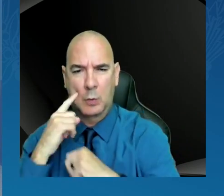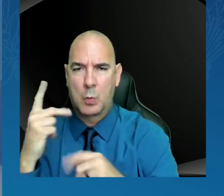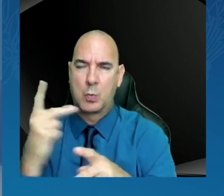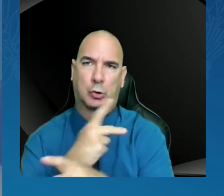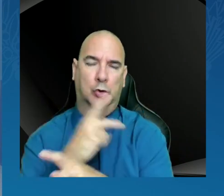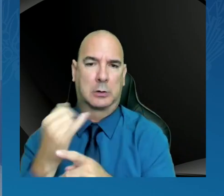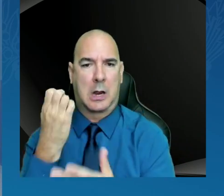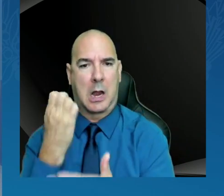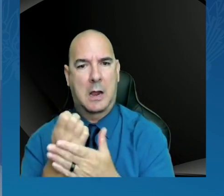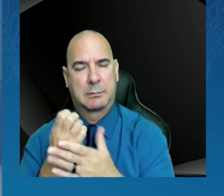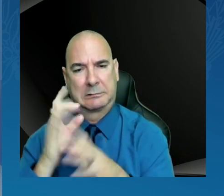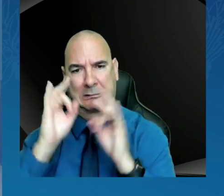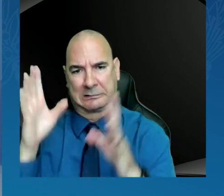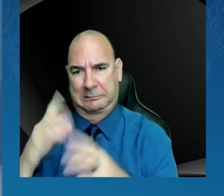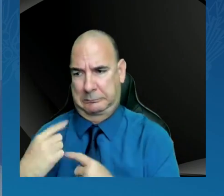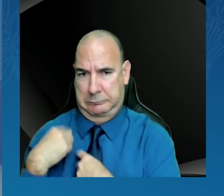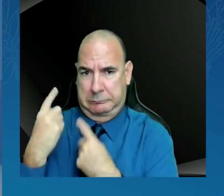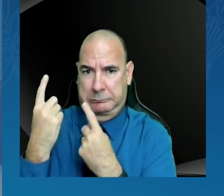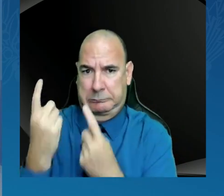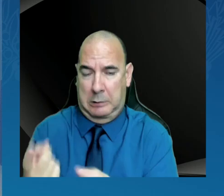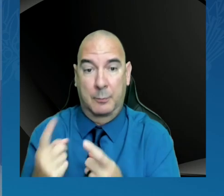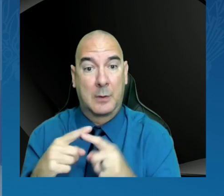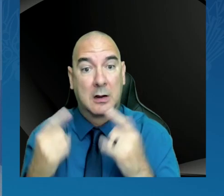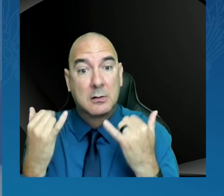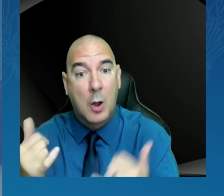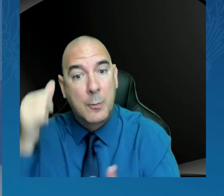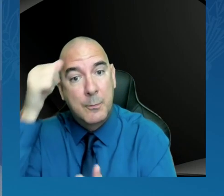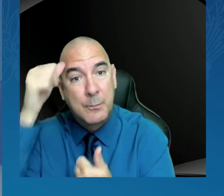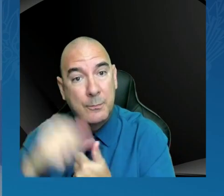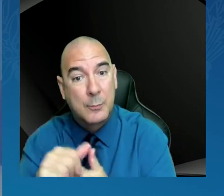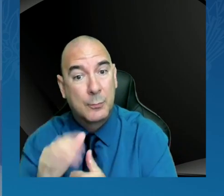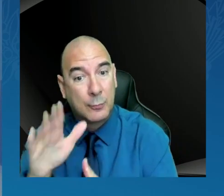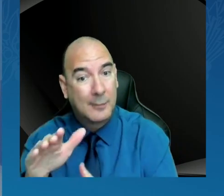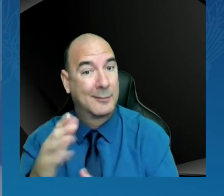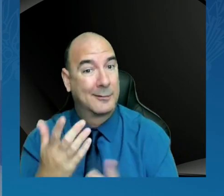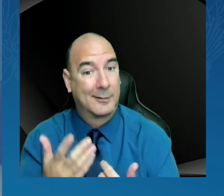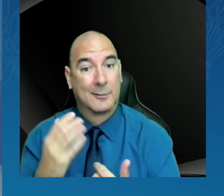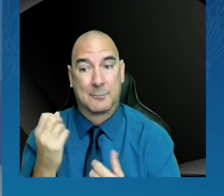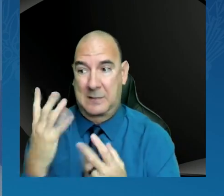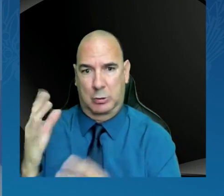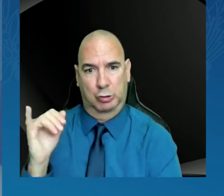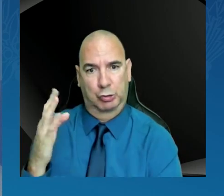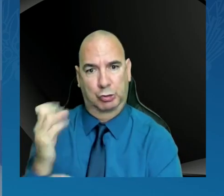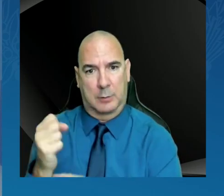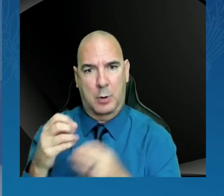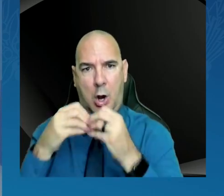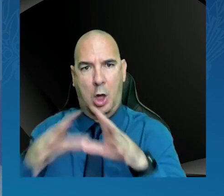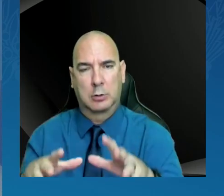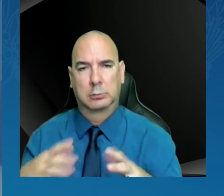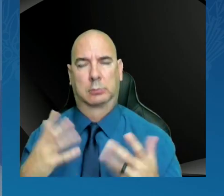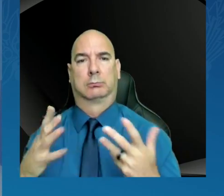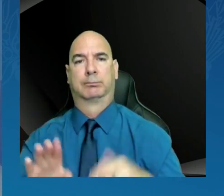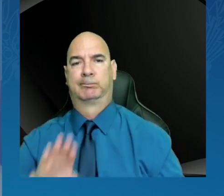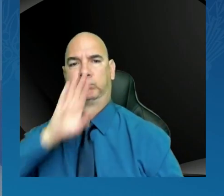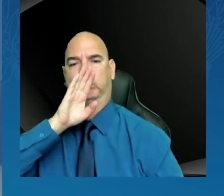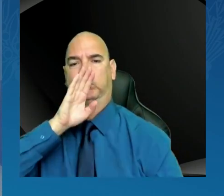We all remember: Millions of jobs had been lost. Millions of small businesses closed.